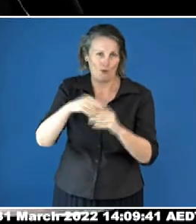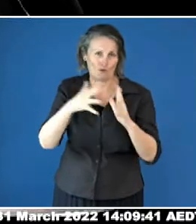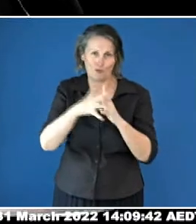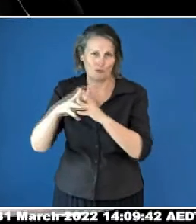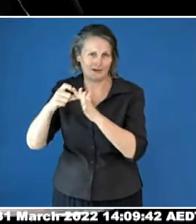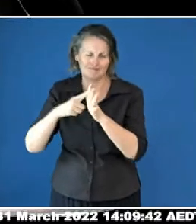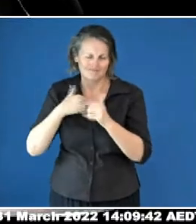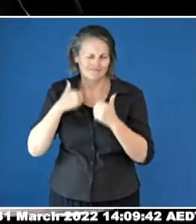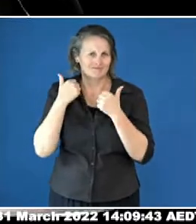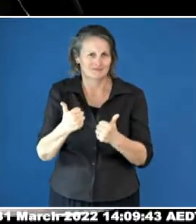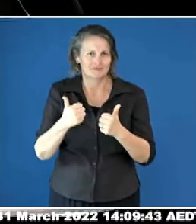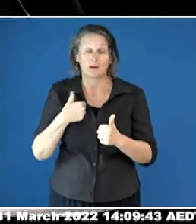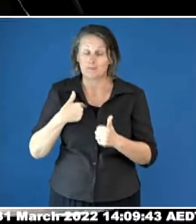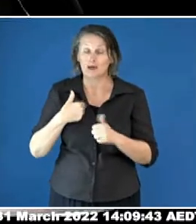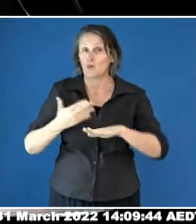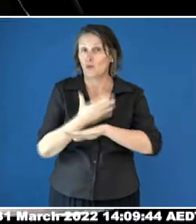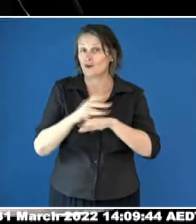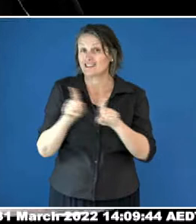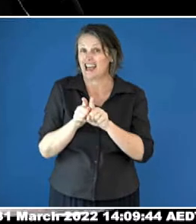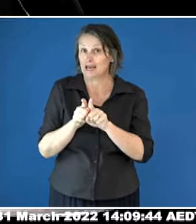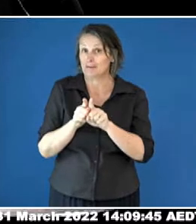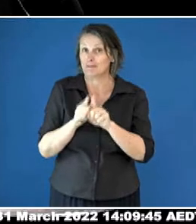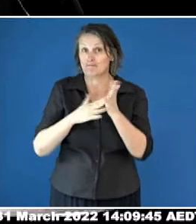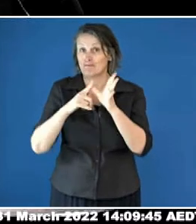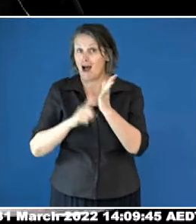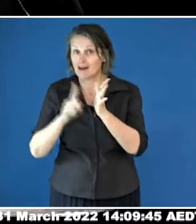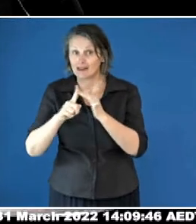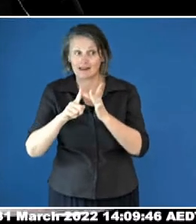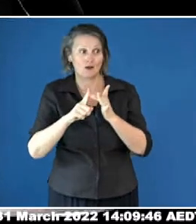I'm also a Policy and Project Officer, predominantly working on our Disability Royal